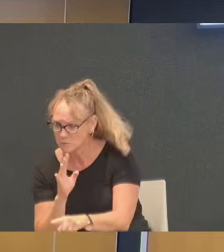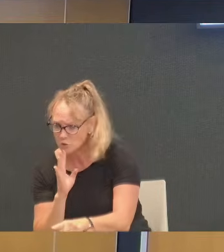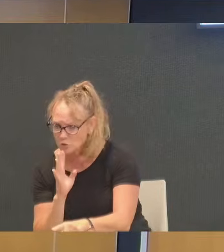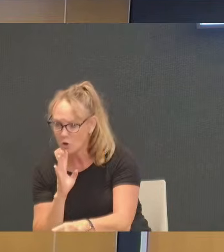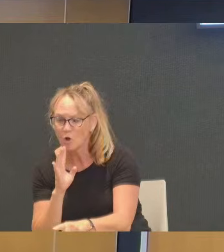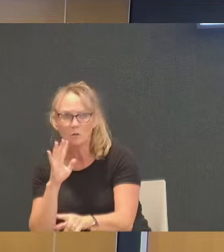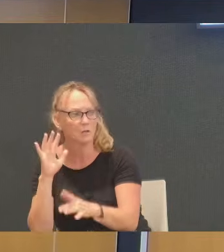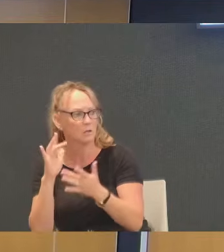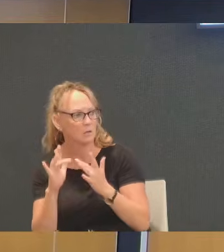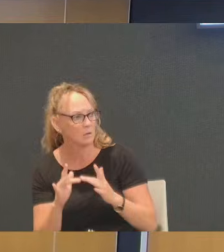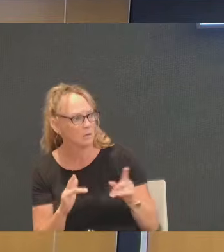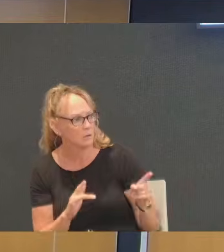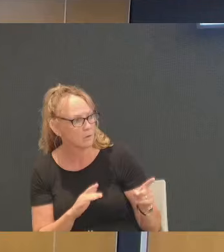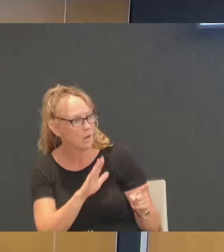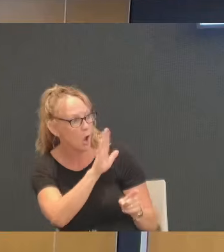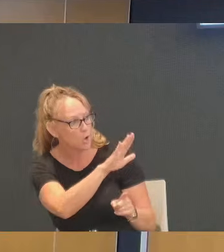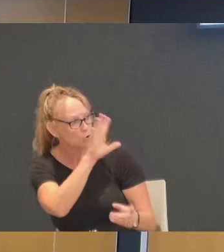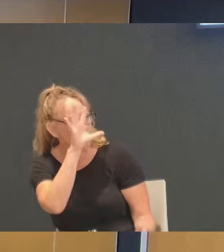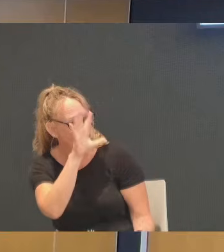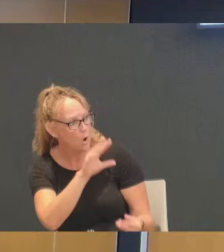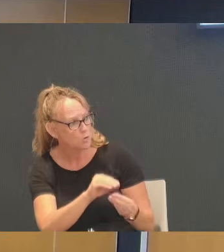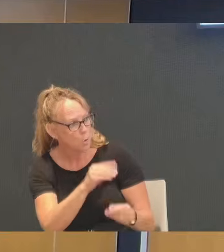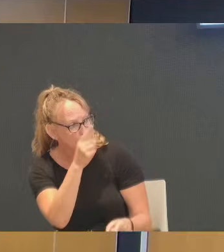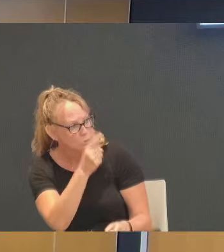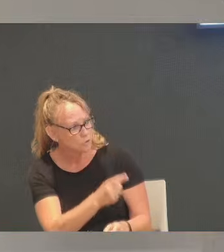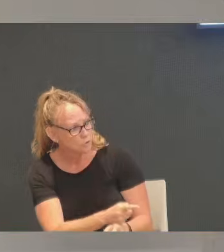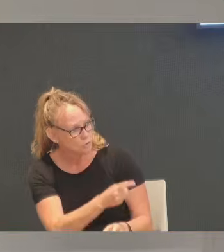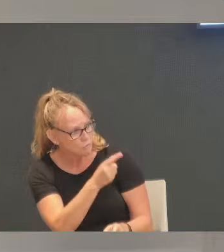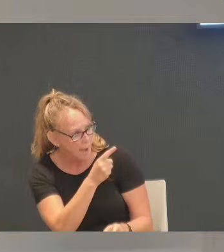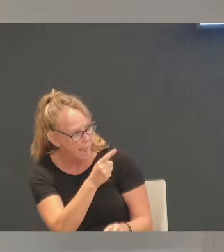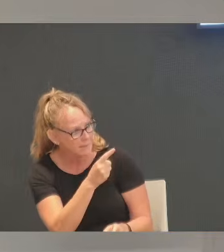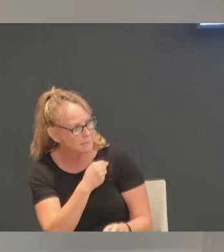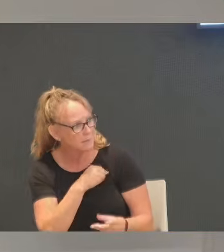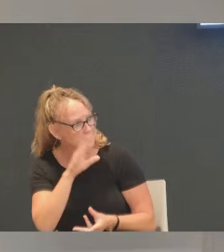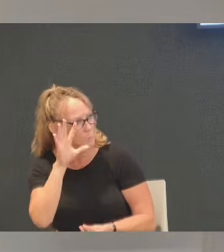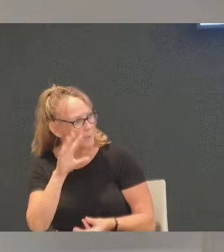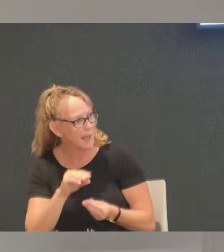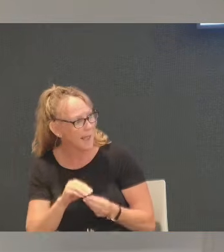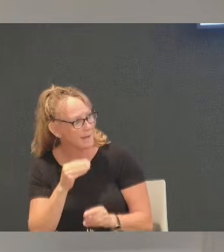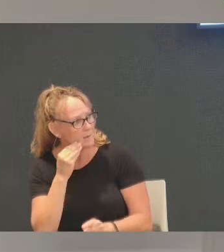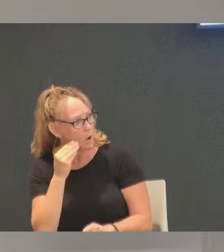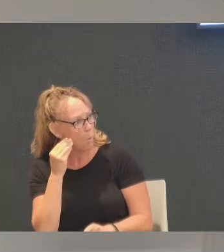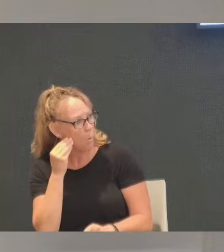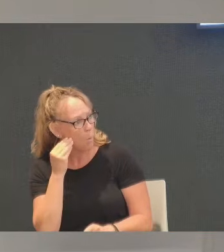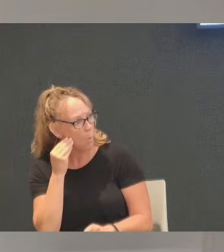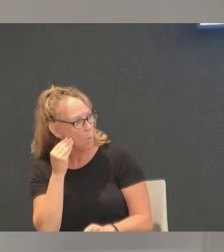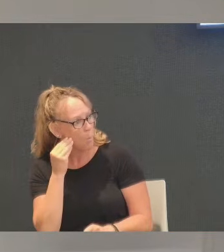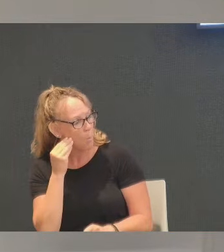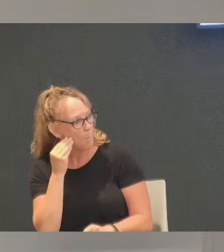your total was correct because when I added it up at home, um, I ended up with a hundred